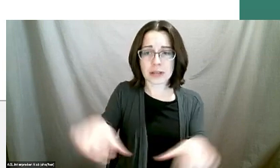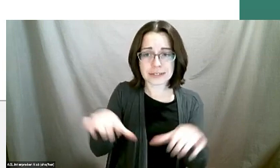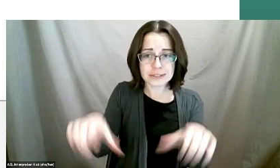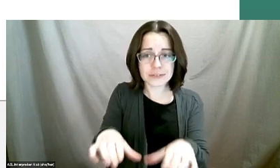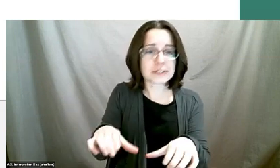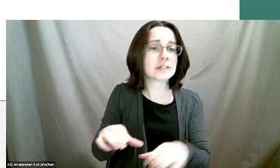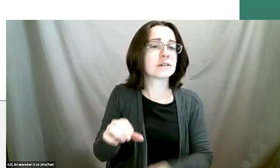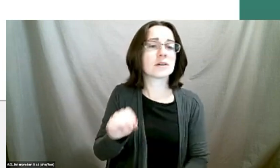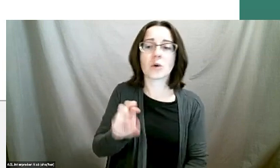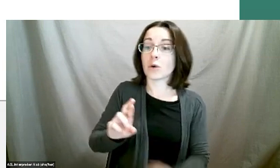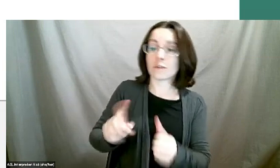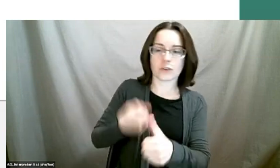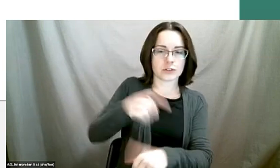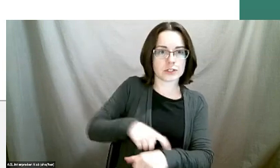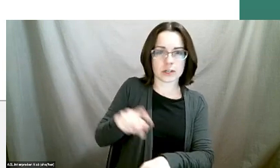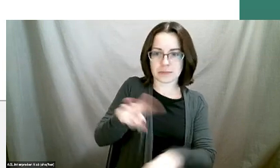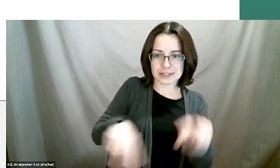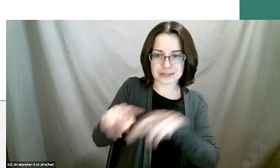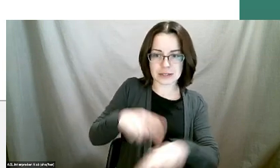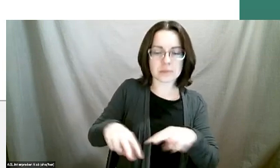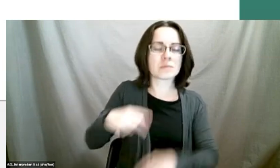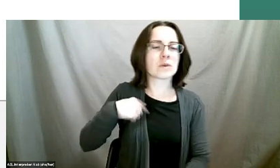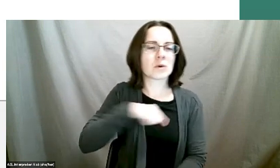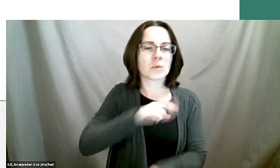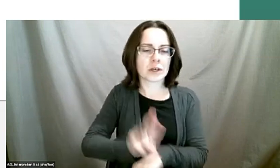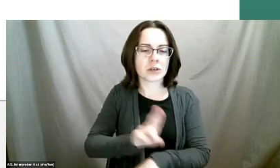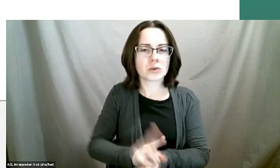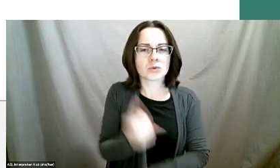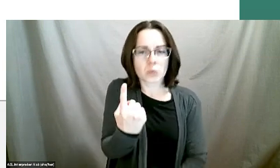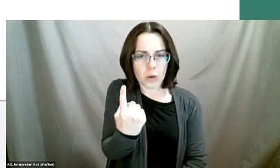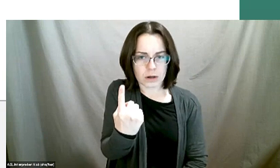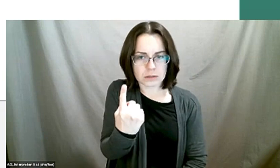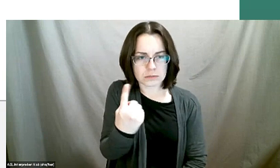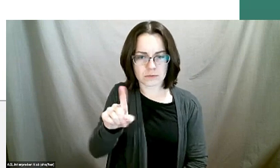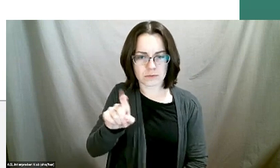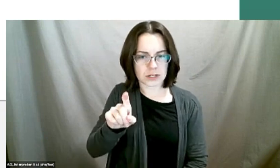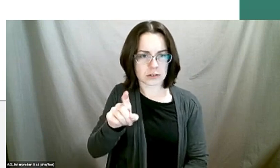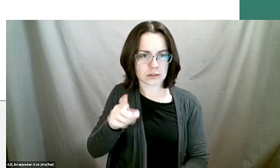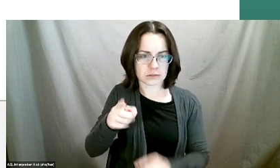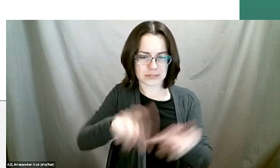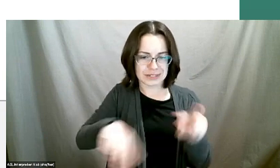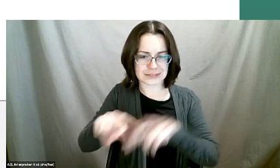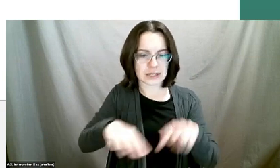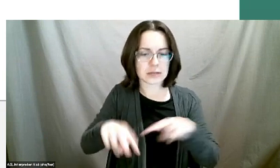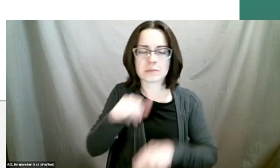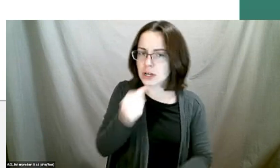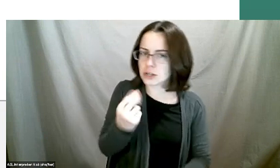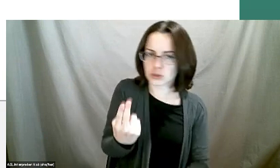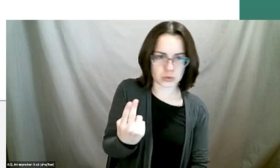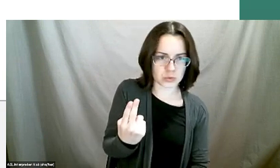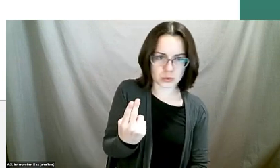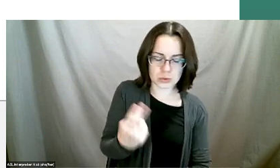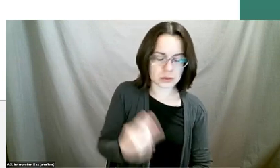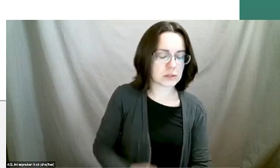we do a single-digit exam instead of two fingers in the vaginal area. Or for patients who are very young,